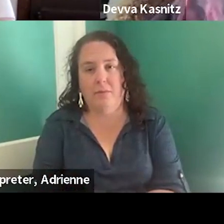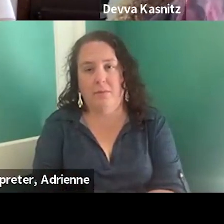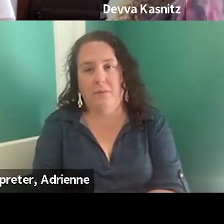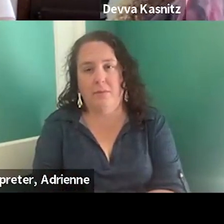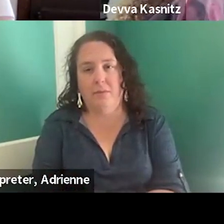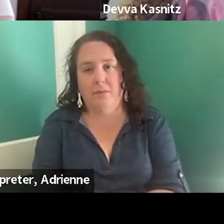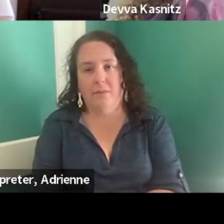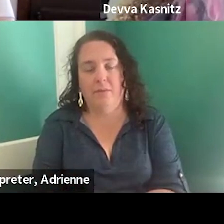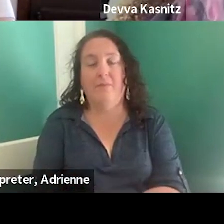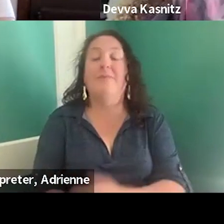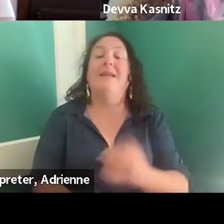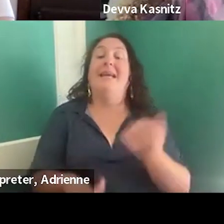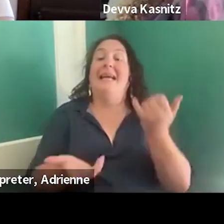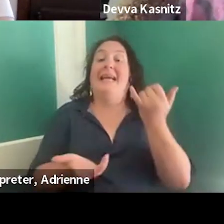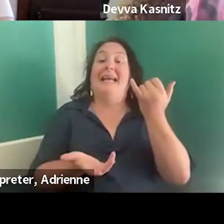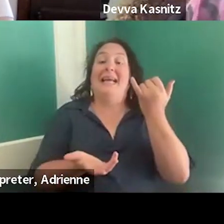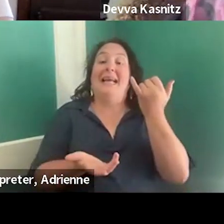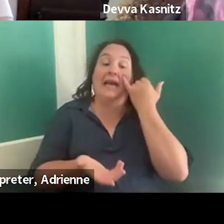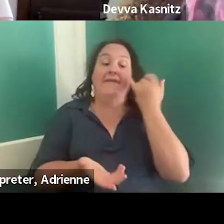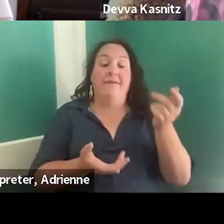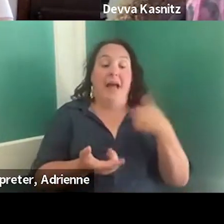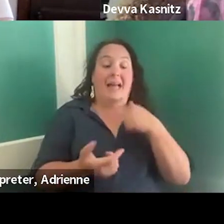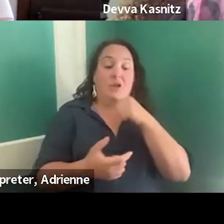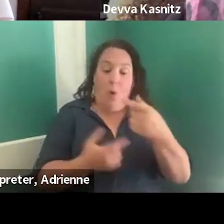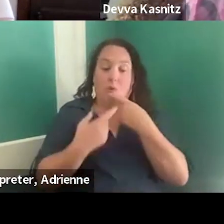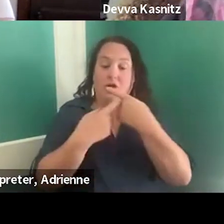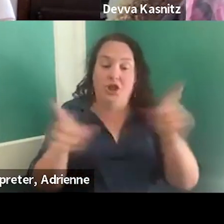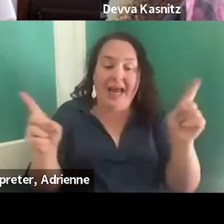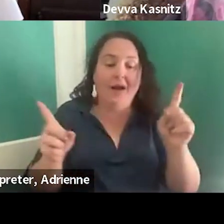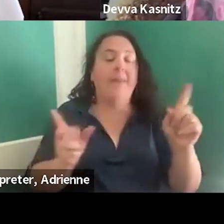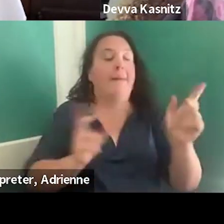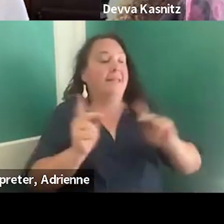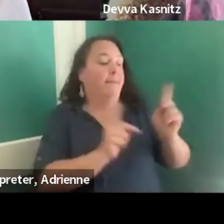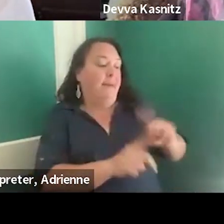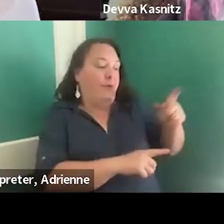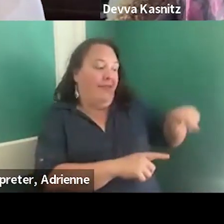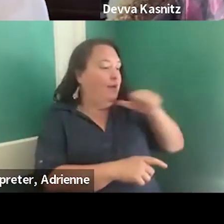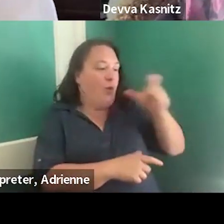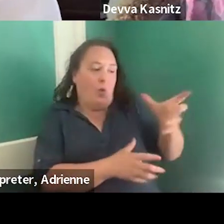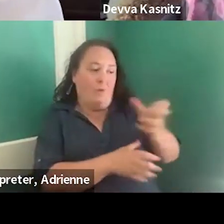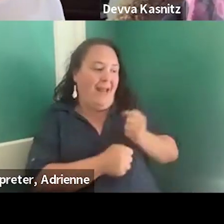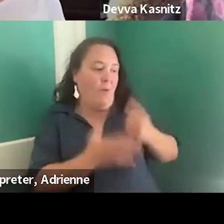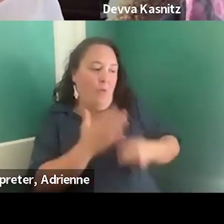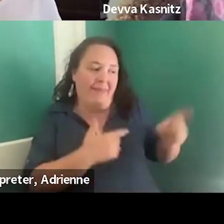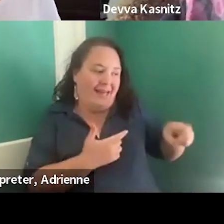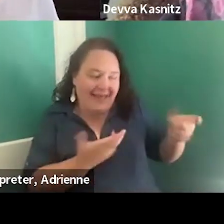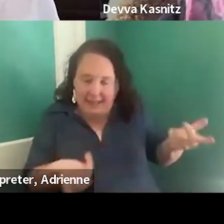I don't get what I need. Francis? Yes. Jesse. Yes.